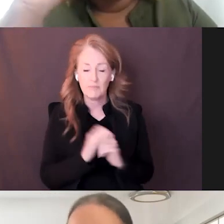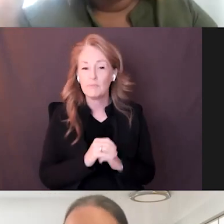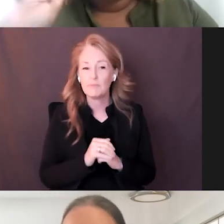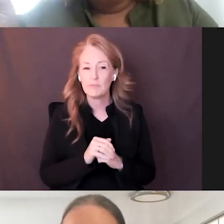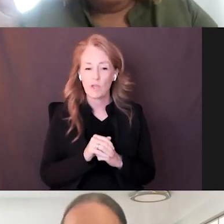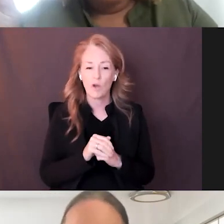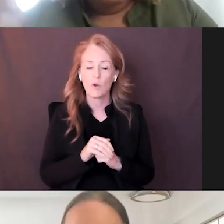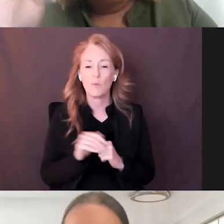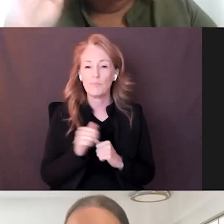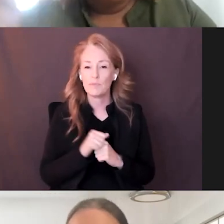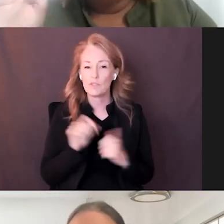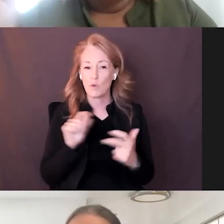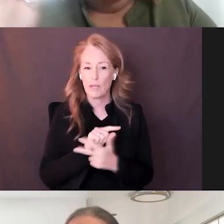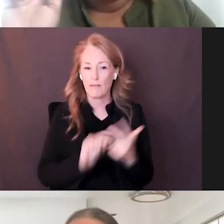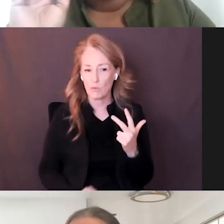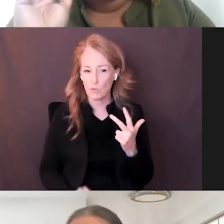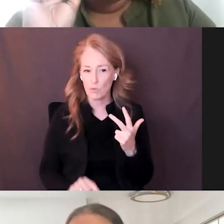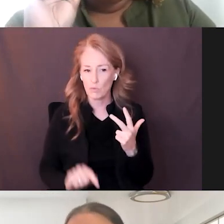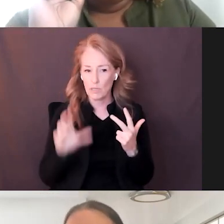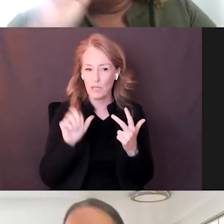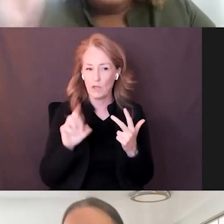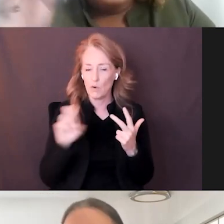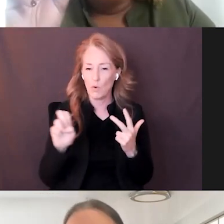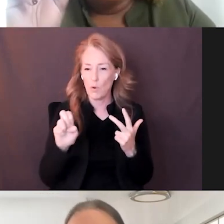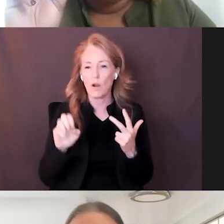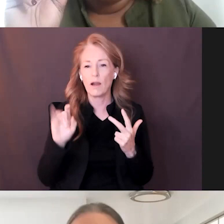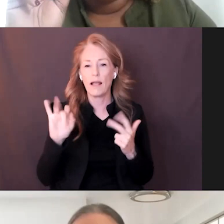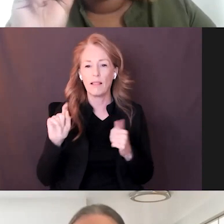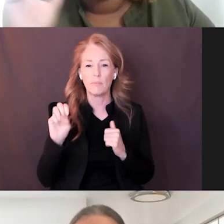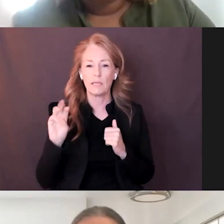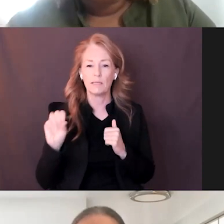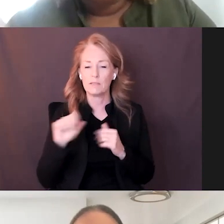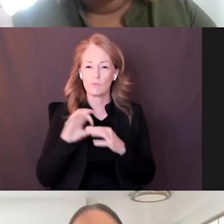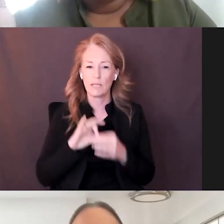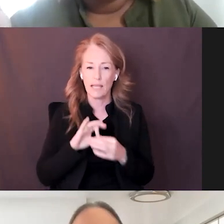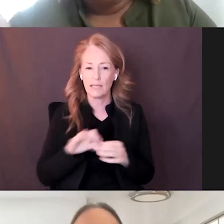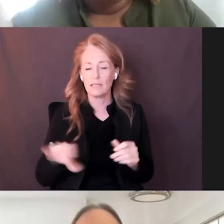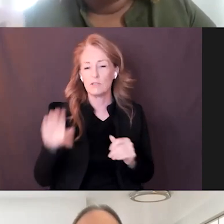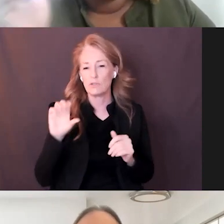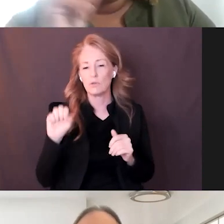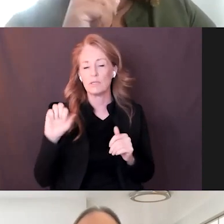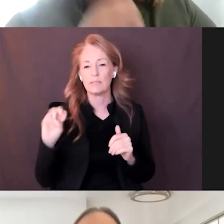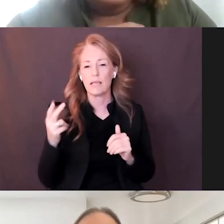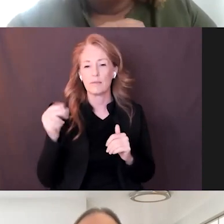SO WE HAVE THREE CORE ELEMENTS. ACCORD TO SAMHSA FOR SERVING PEOPLE IN CRISIS, IT IS THE CRISIS